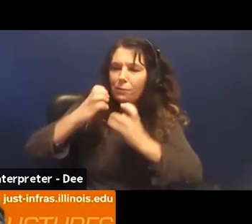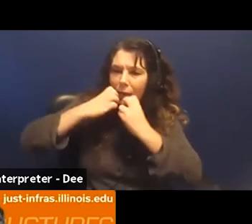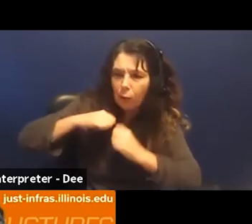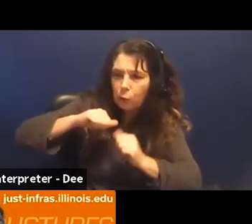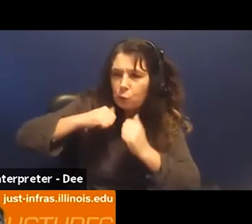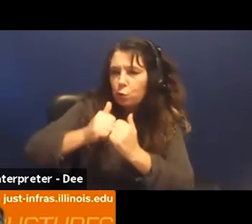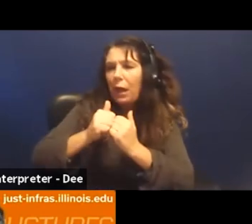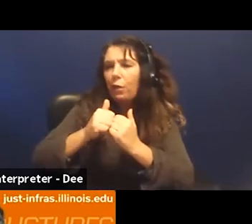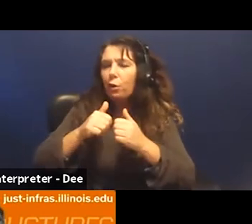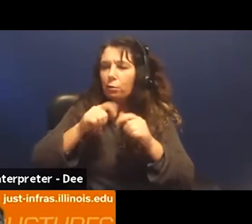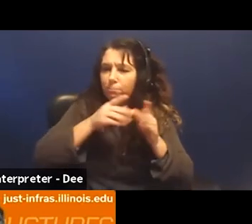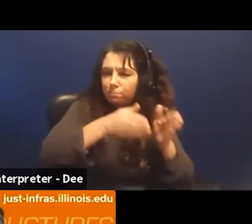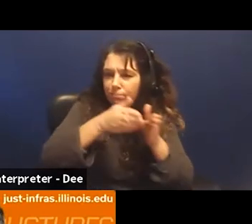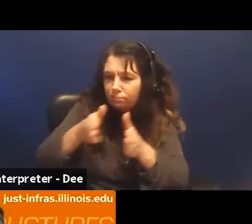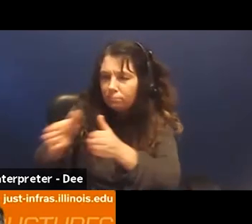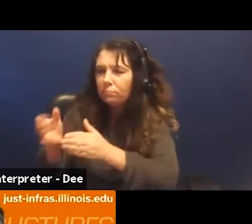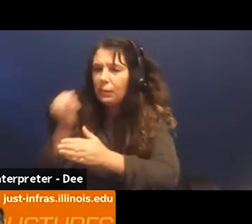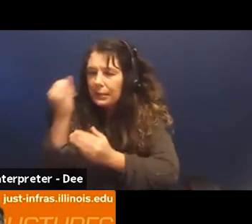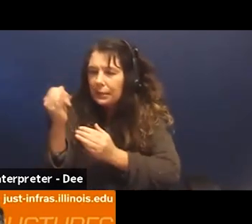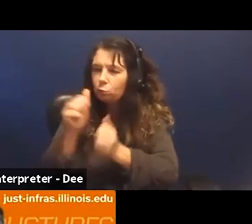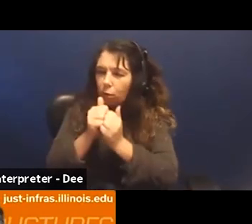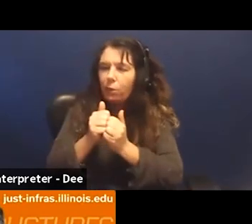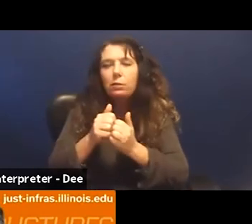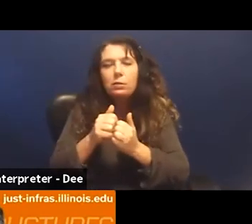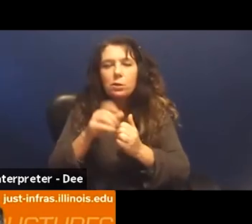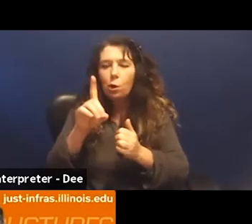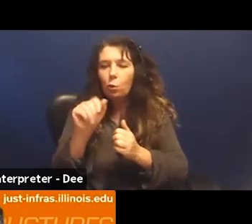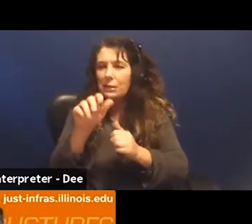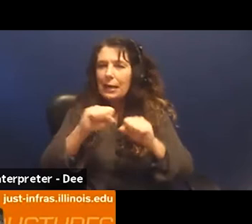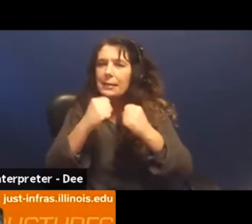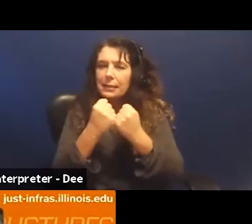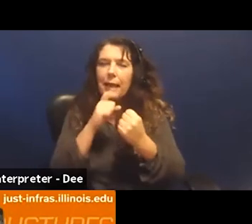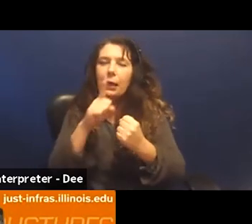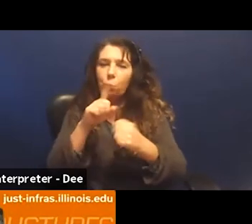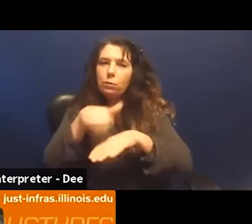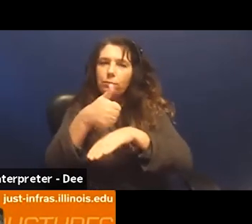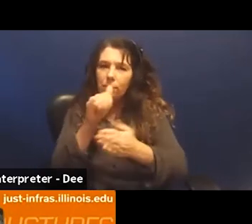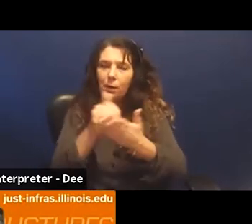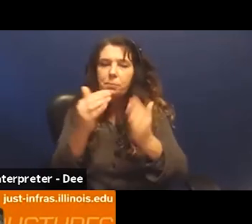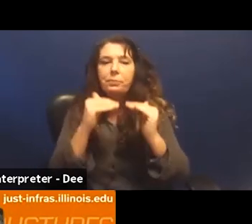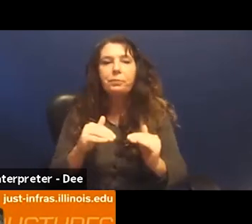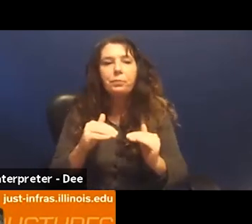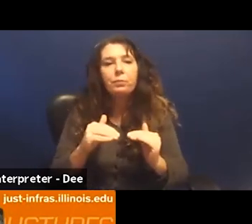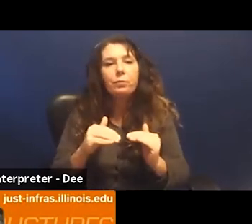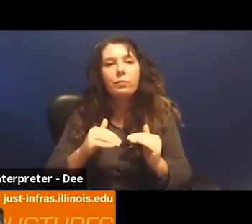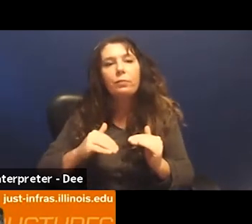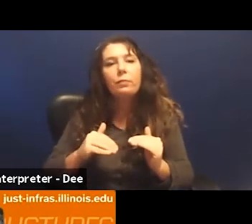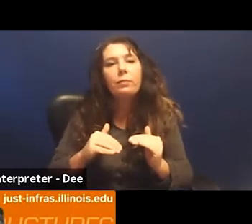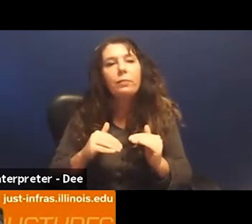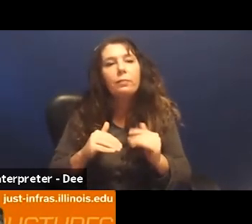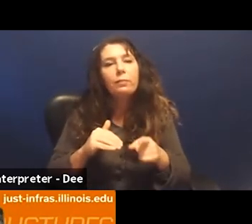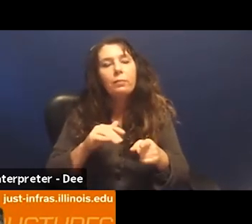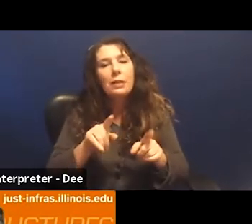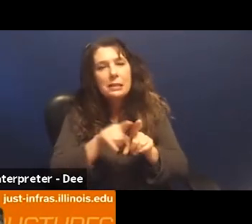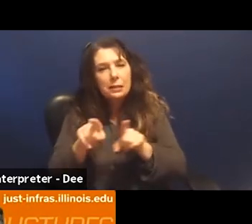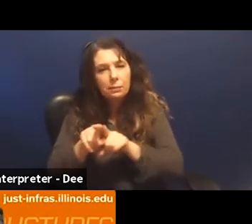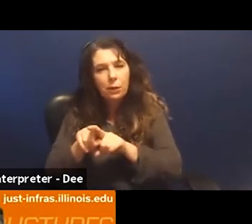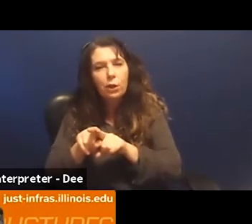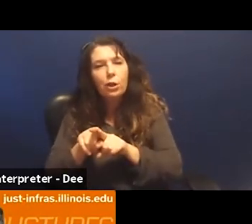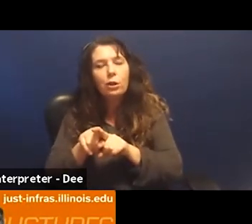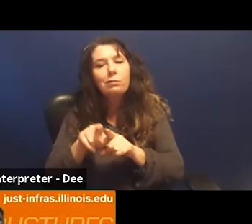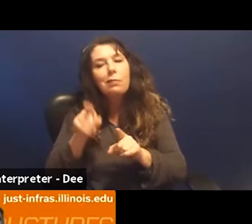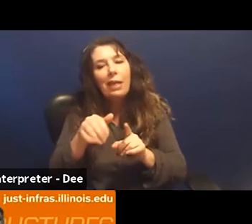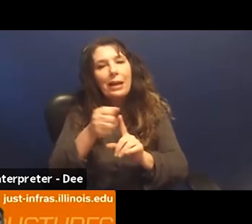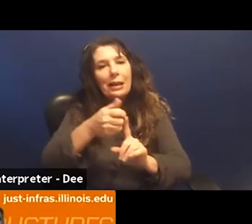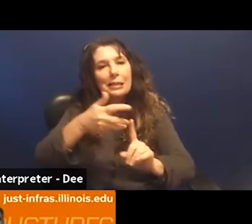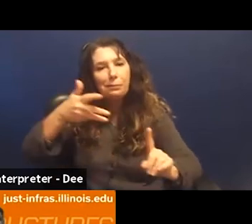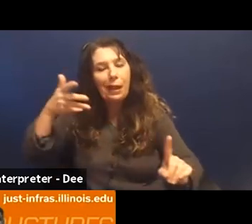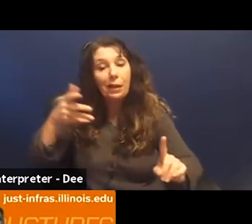that and I really see data society as having produced that space and also in a similar way to what we're saying about expanding the idea of data science.